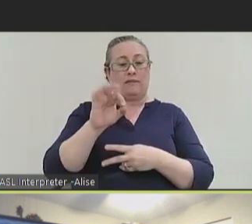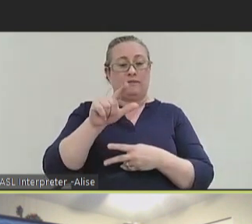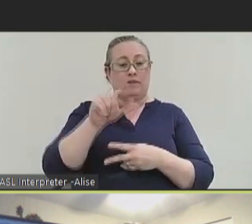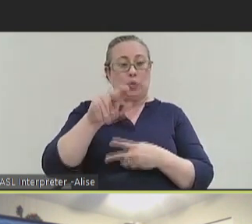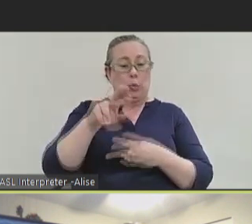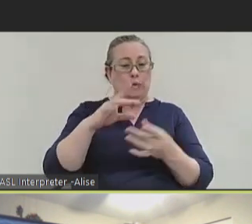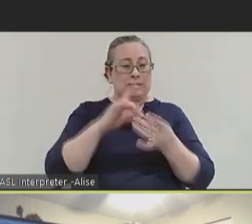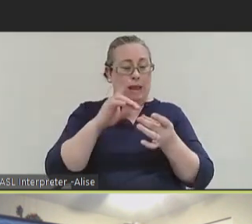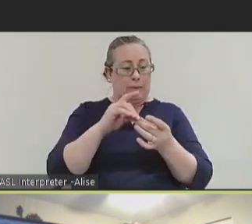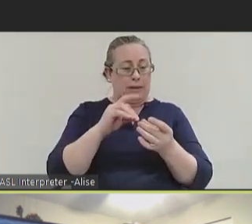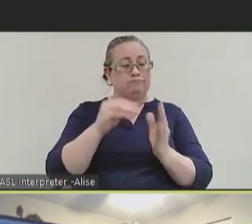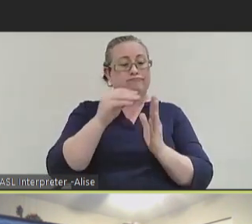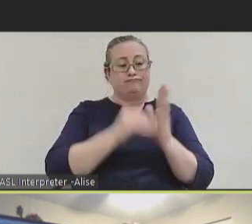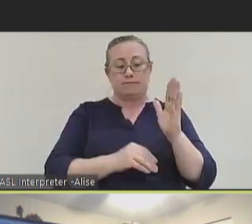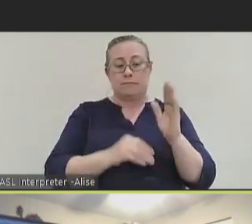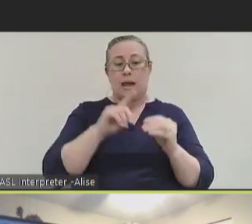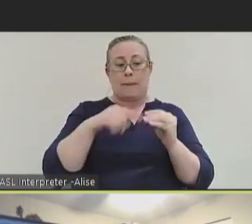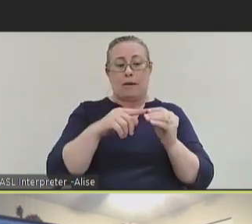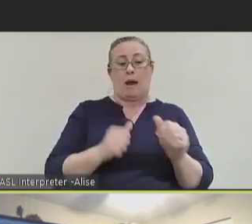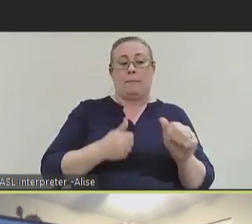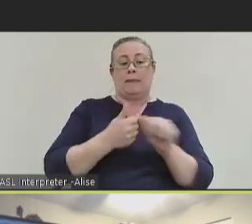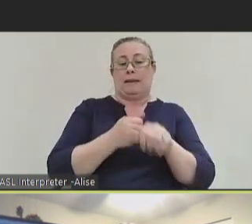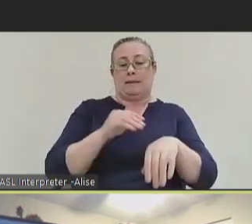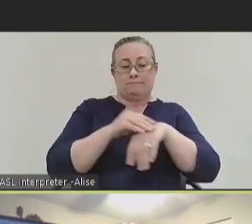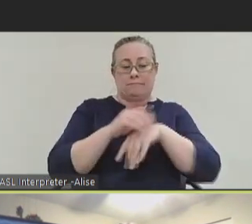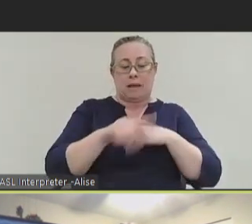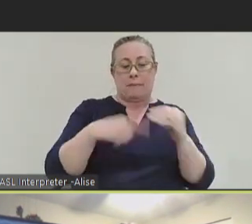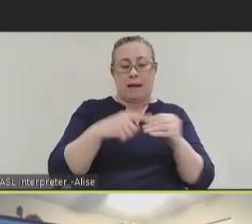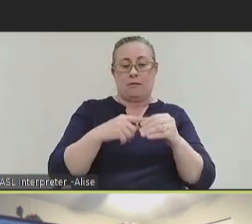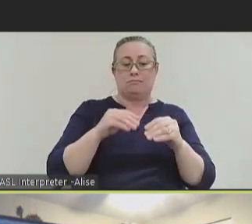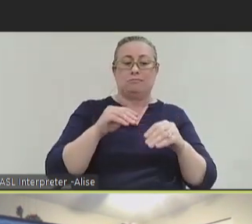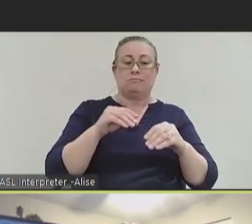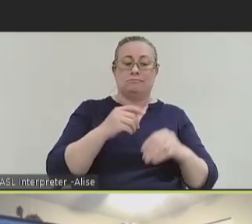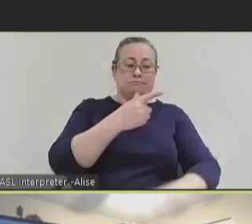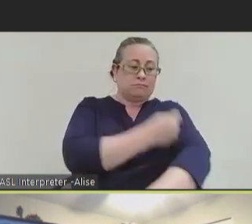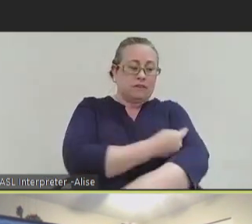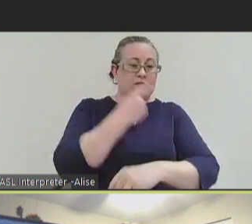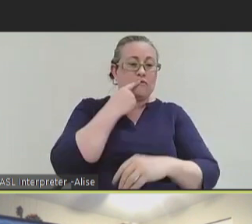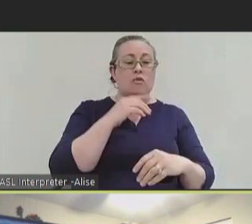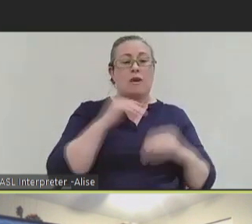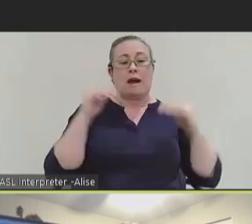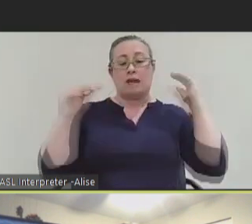which includes updated guidance on influenza vaccination for adults 65 years of age and older.